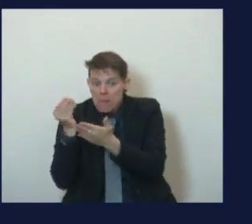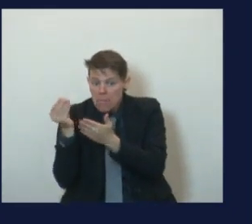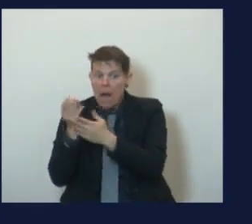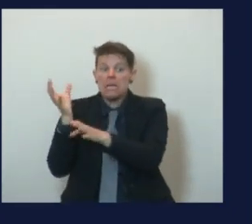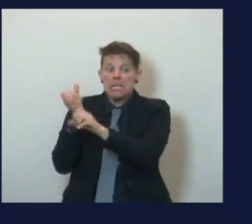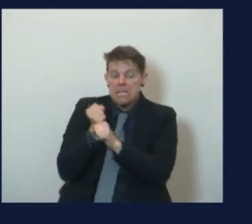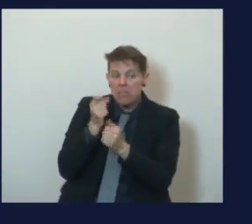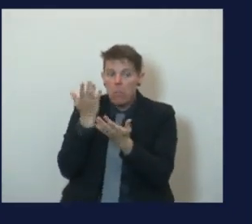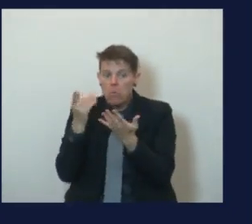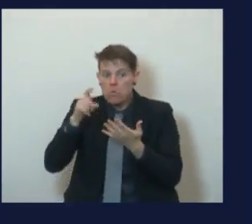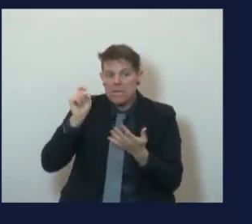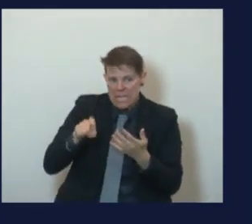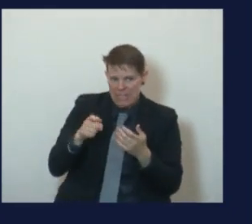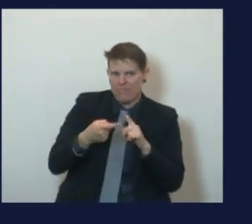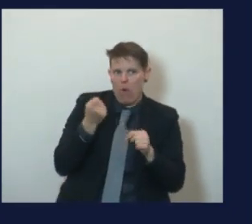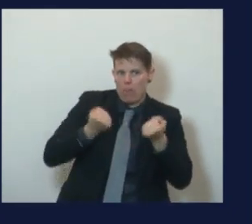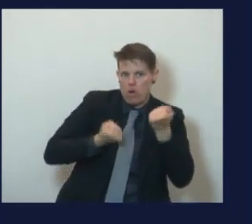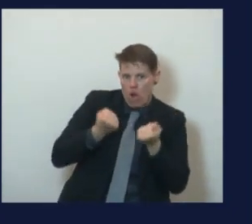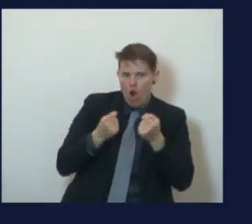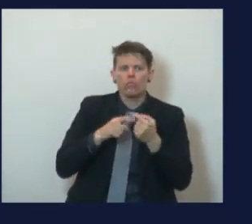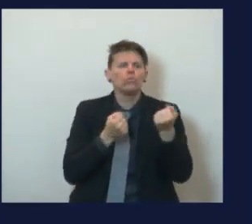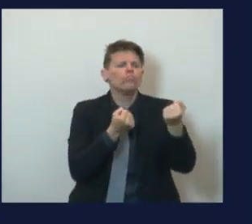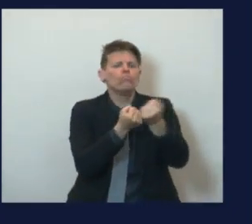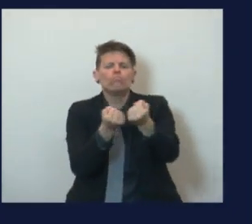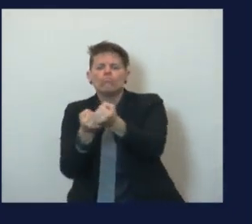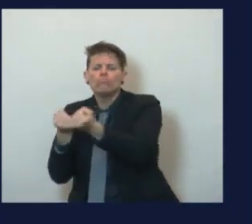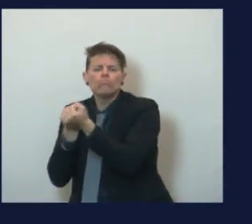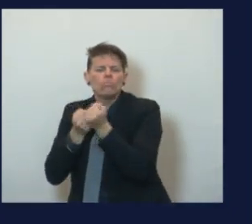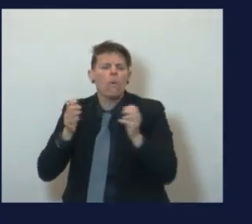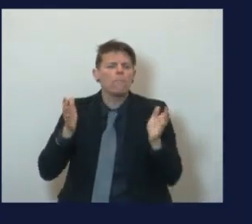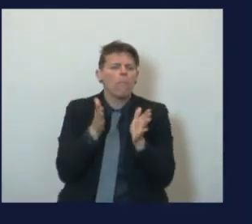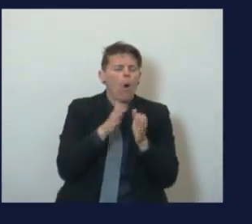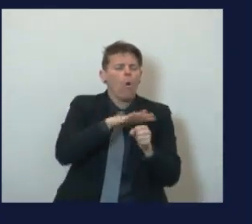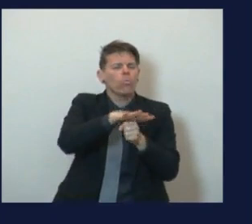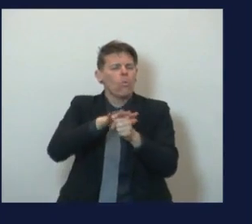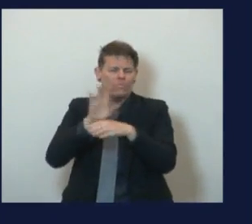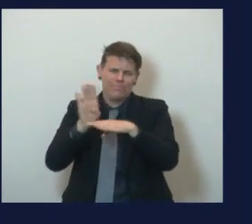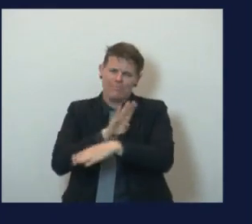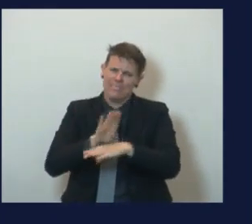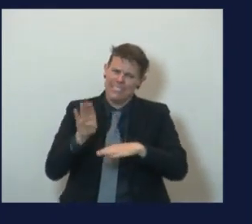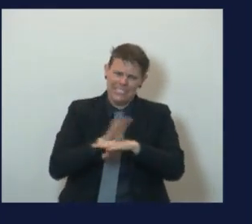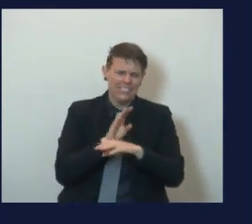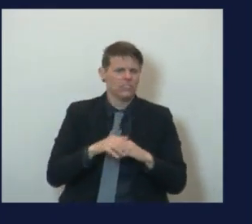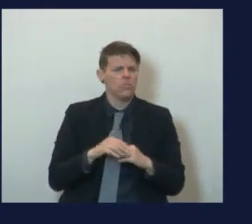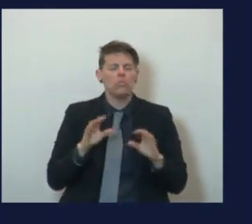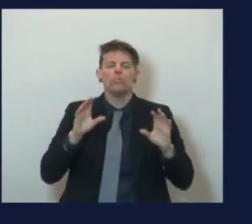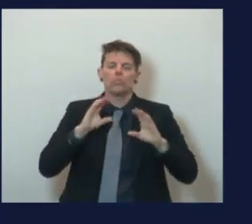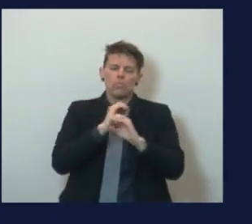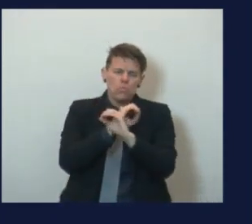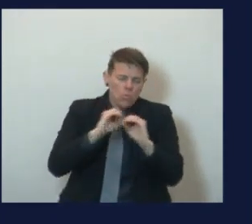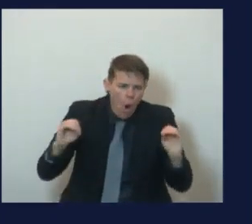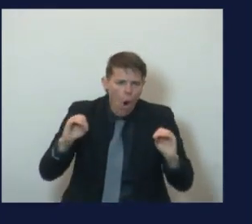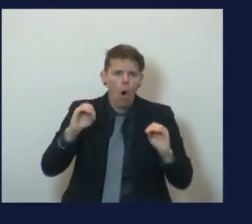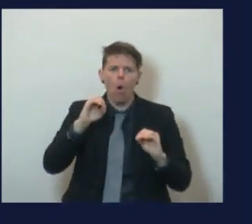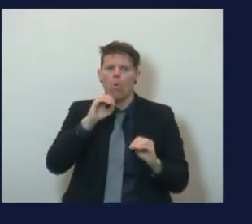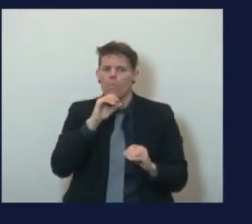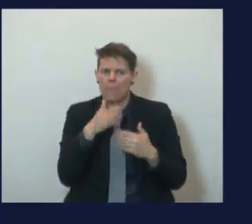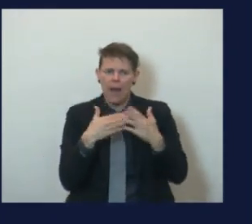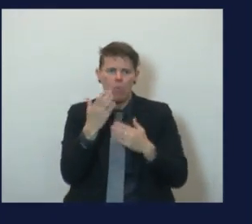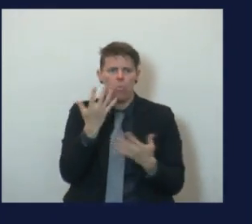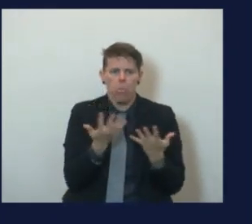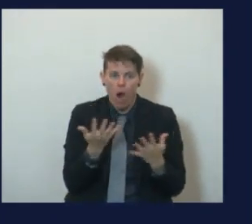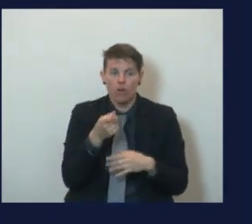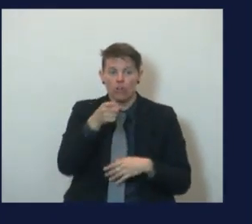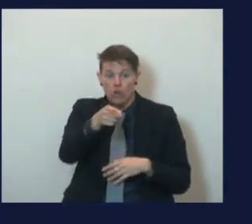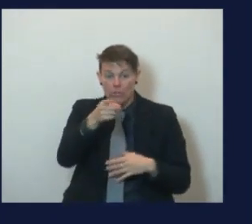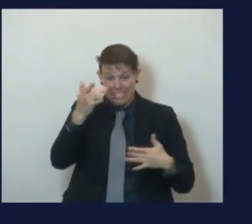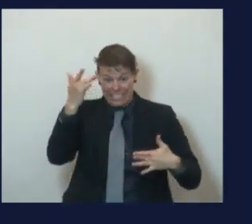BUT YES AS WE’RE OPENING UP, GO TO THAT CURBSIDE DELIVERY SUPPORT A LOCAL RETAILER SUPPORT ANOTHER LOCAL BUSINESS.